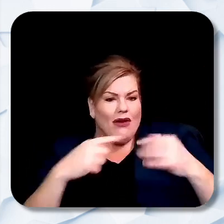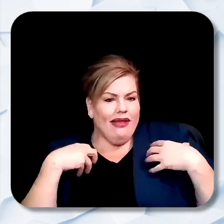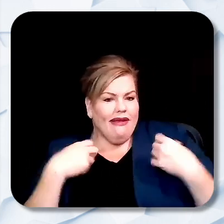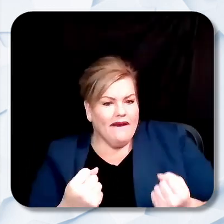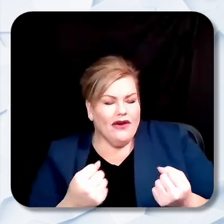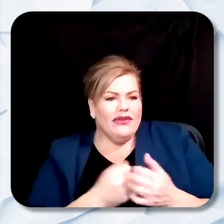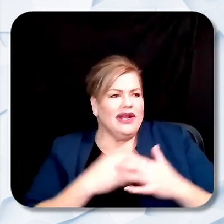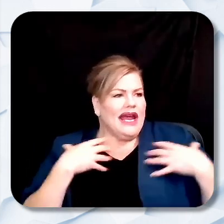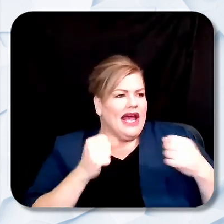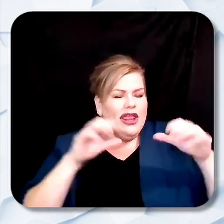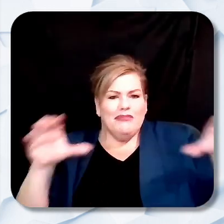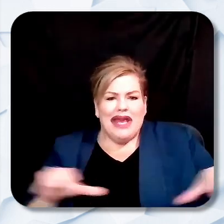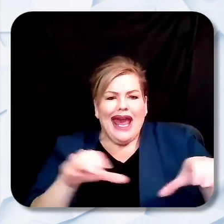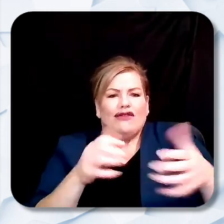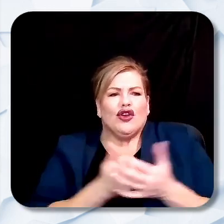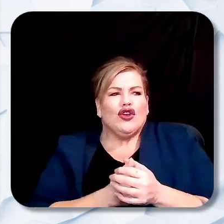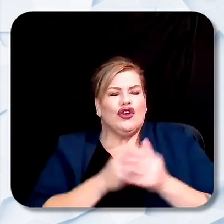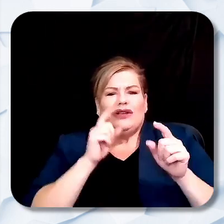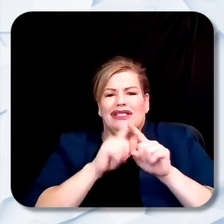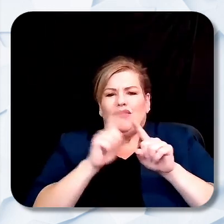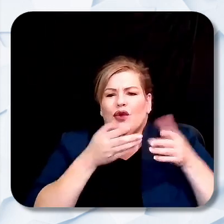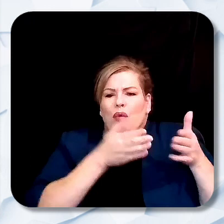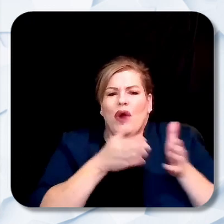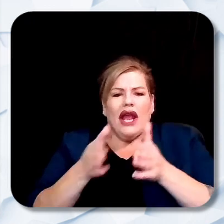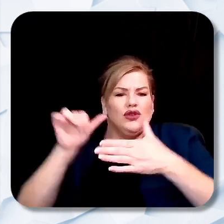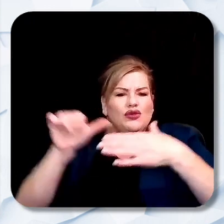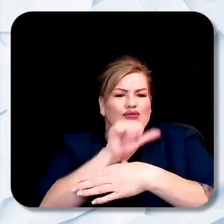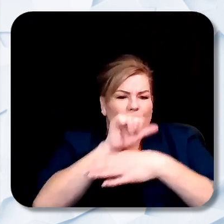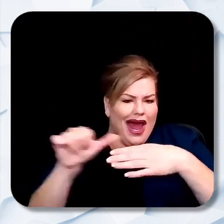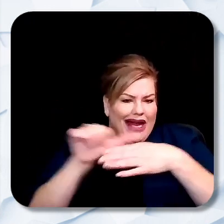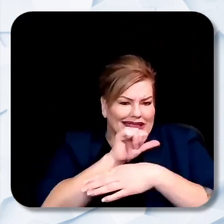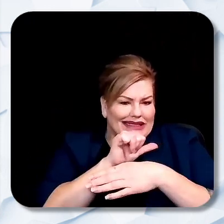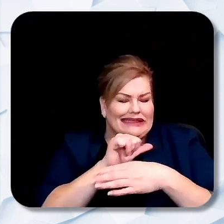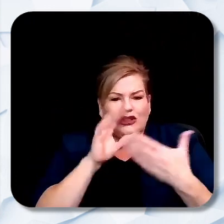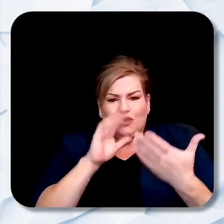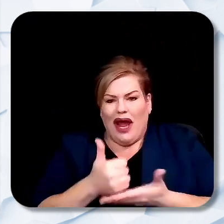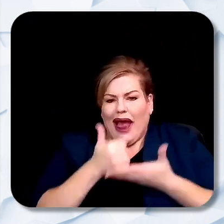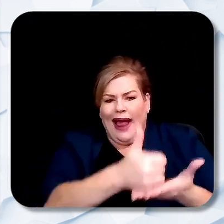behaviors and different practices that enhance health. And there's so many different ways that